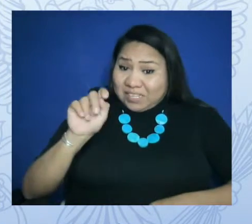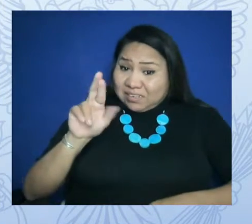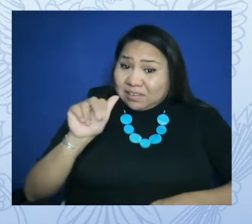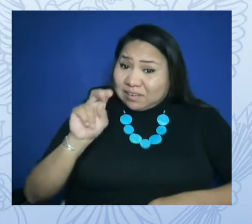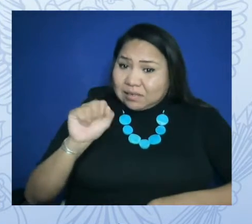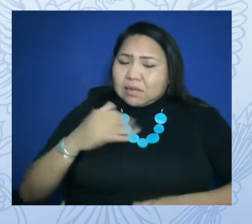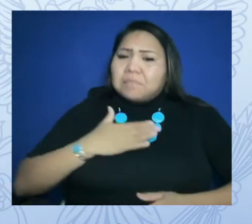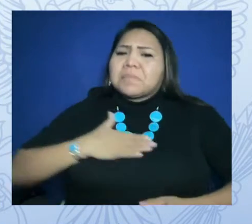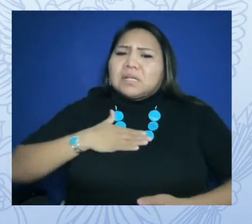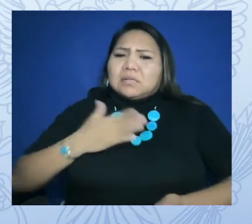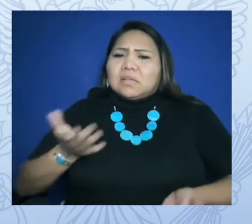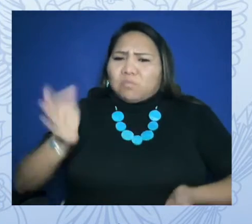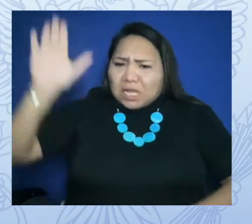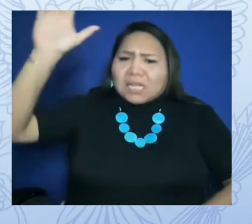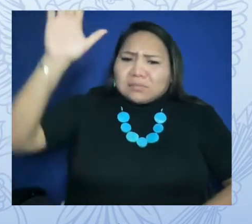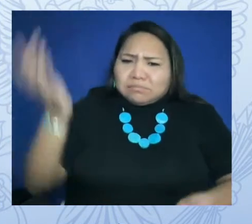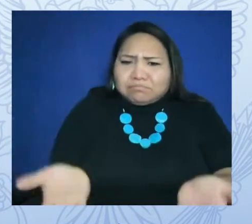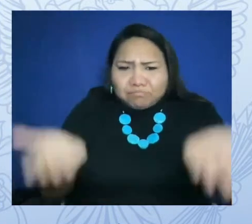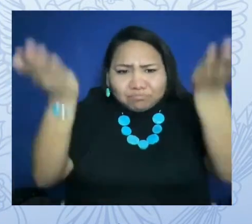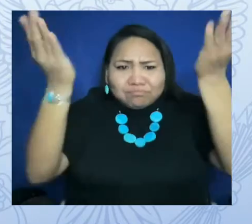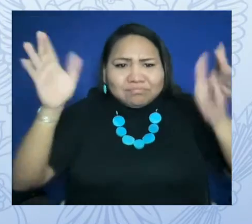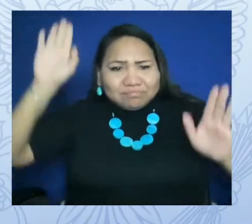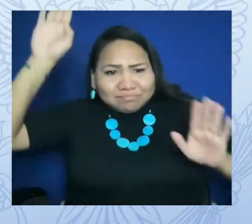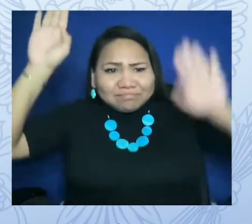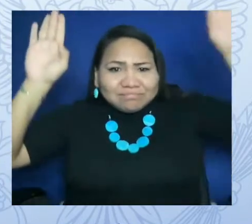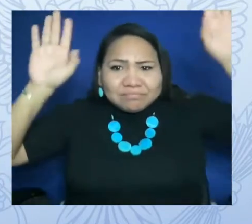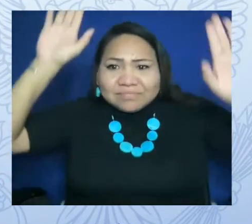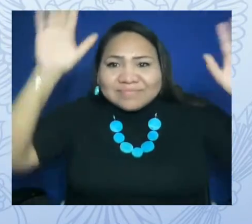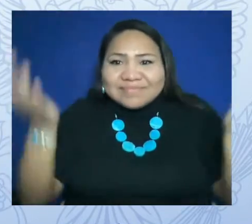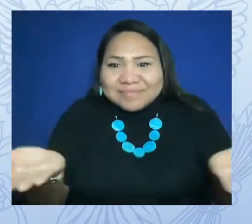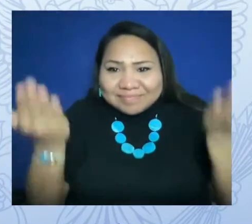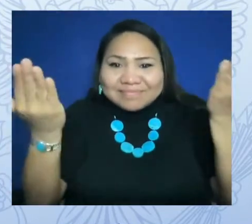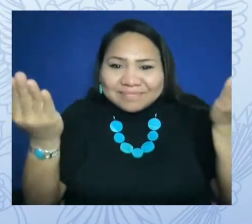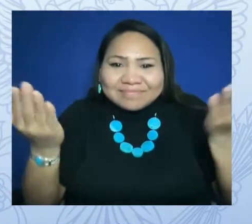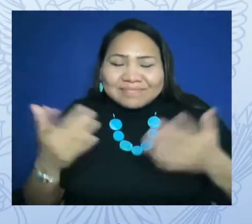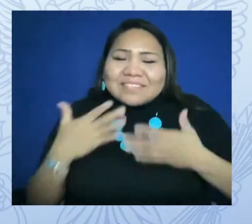Thank you so much for your service to our country.